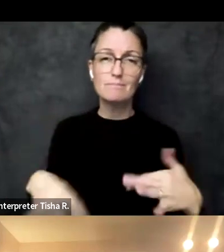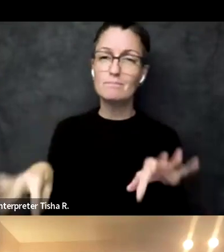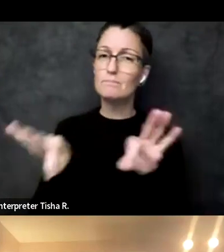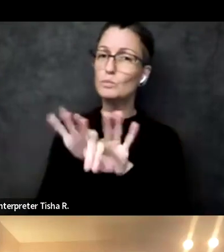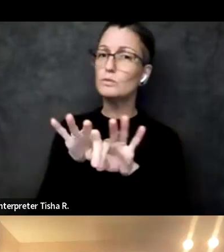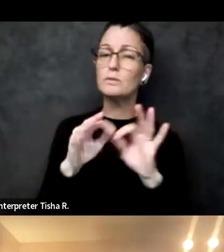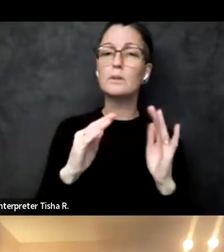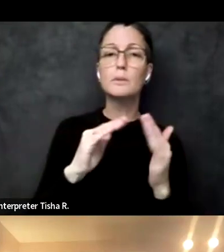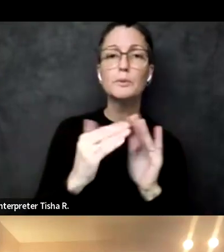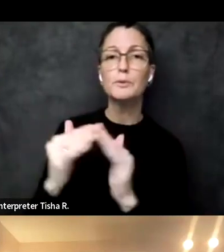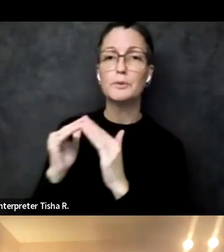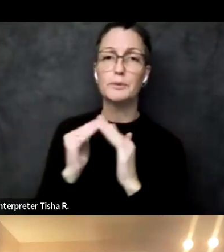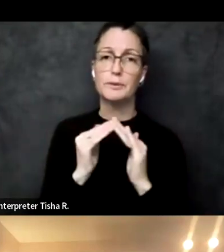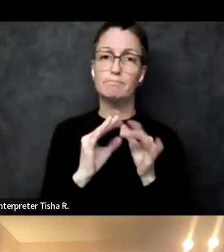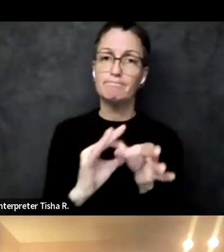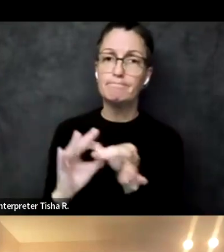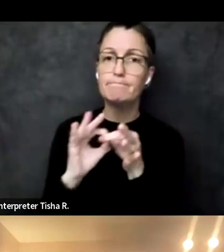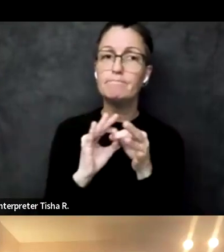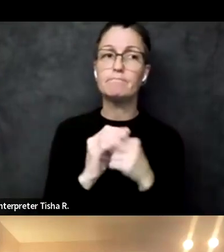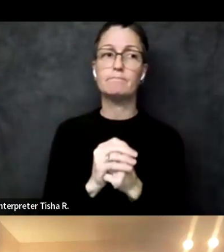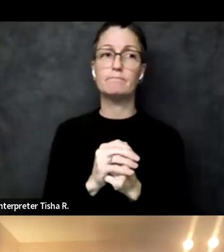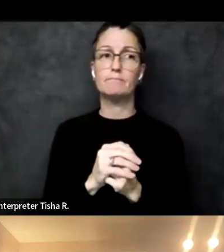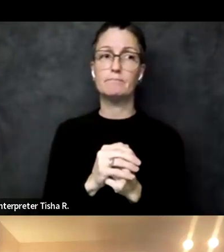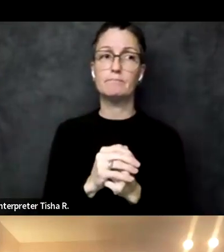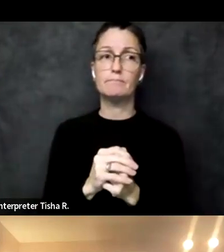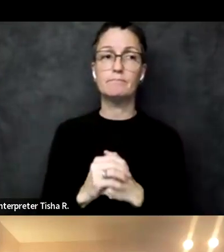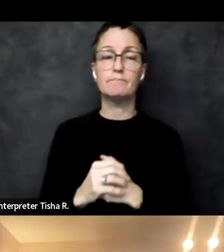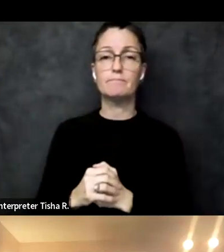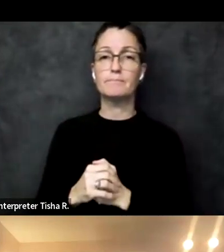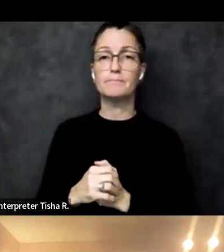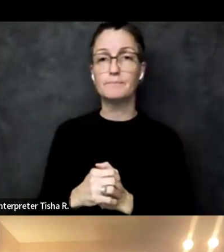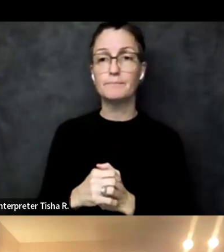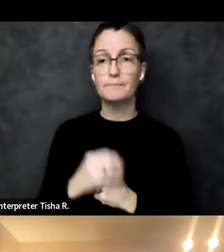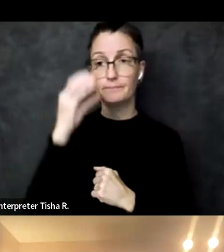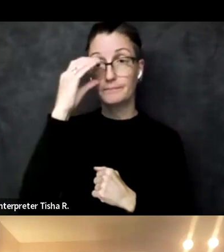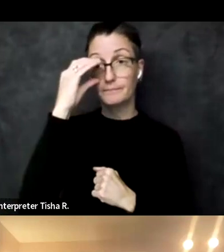So I think there was like, from the get go, the thing that kept me going through